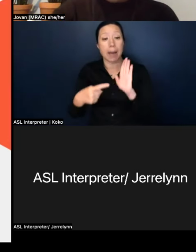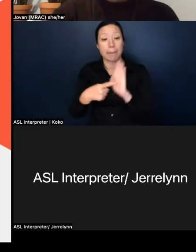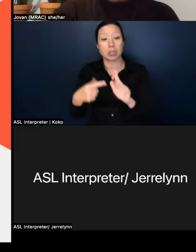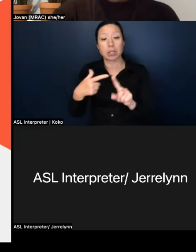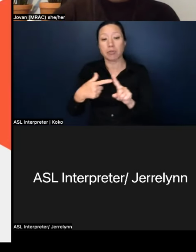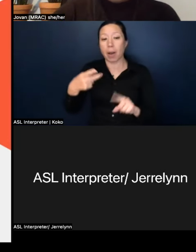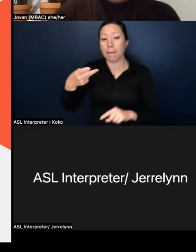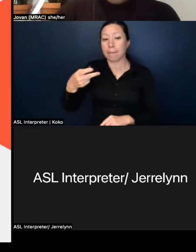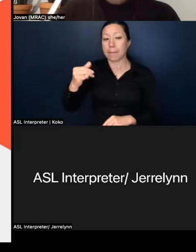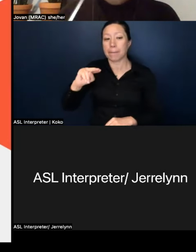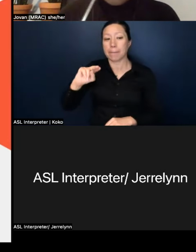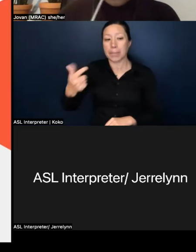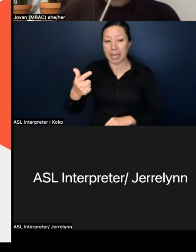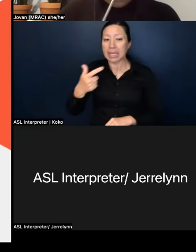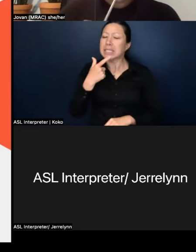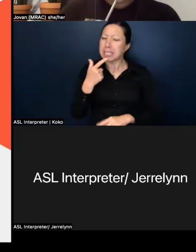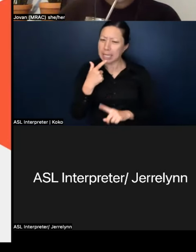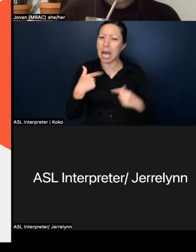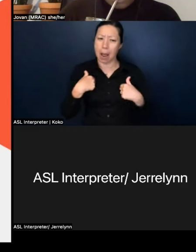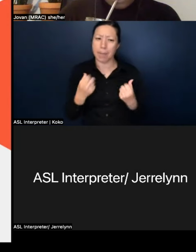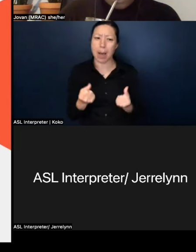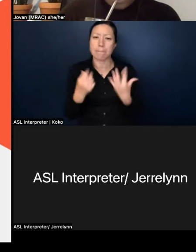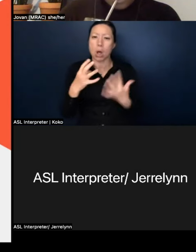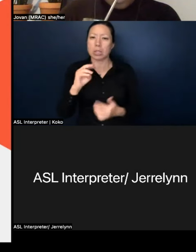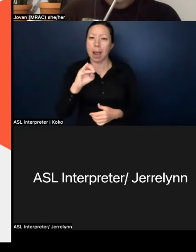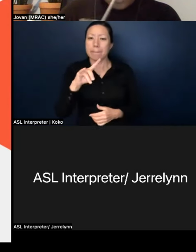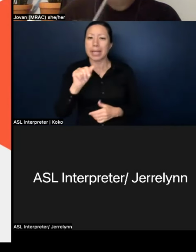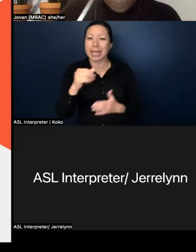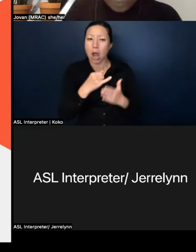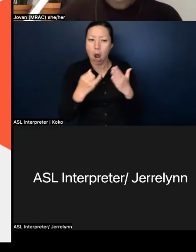"I'm a multimedia artist, and I present my public installations in film forms.